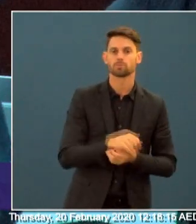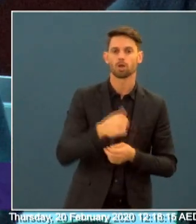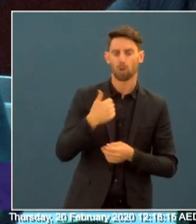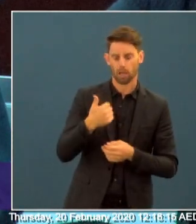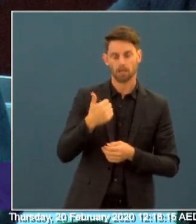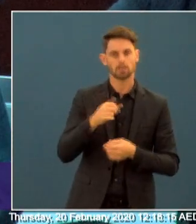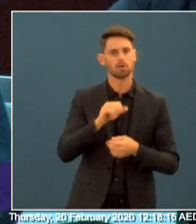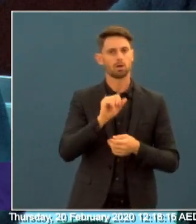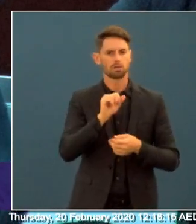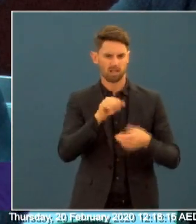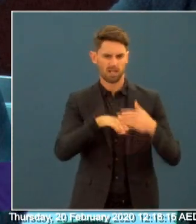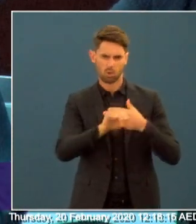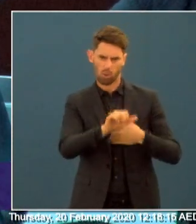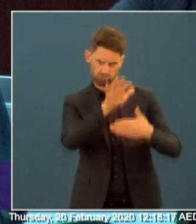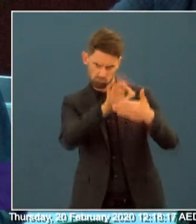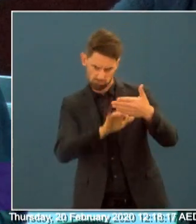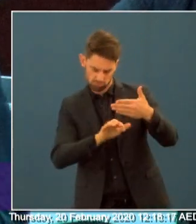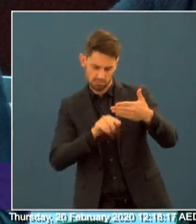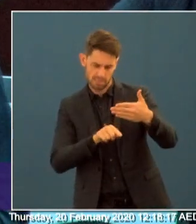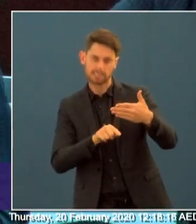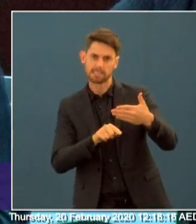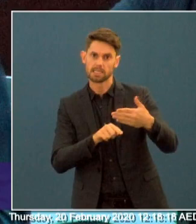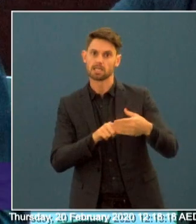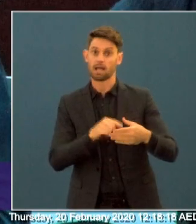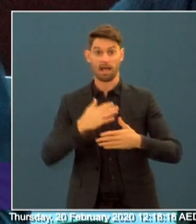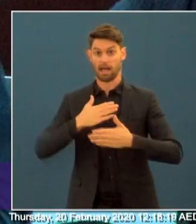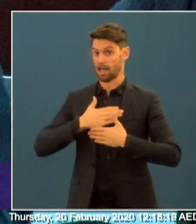This is an area which the Royal Commission will look at shortly